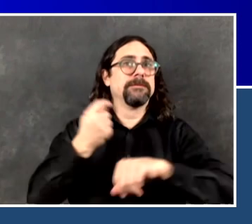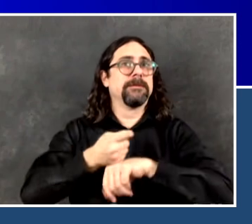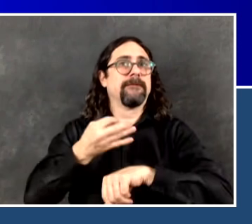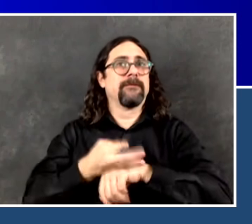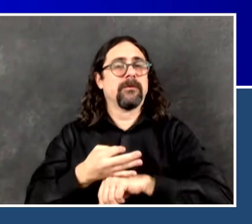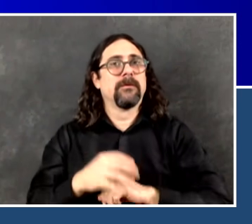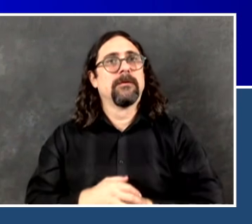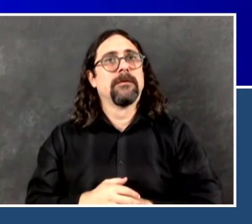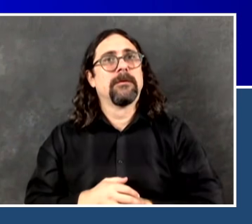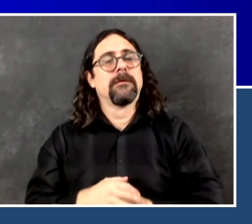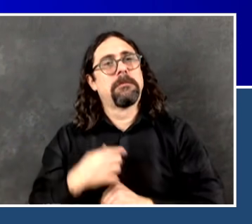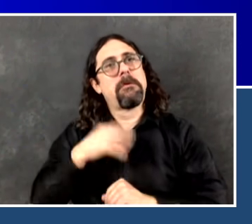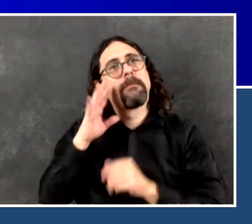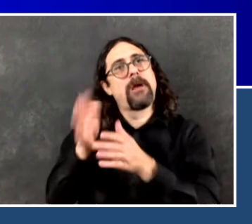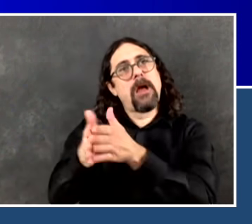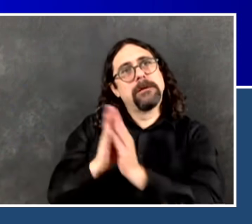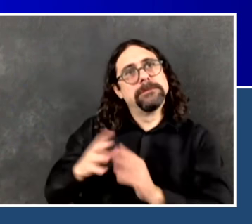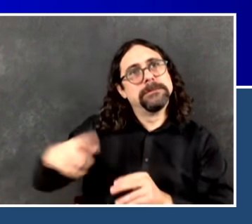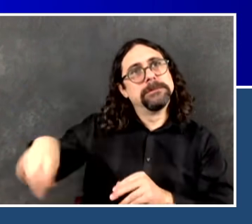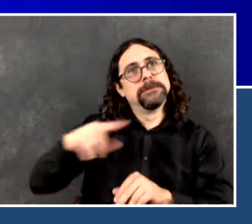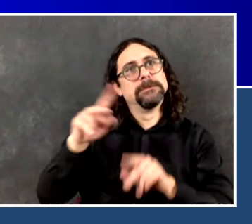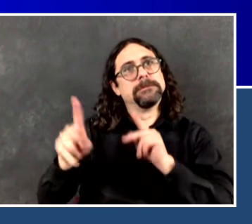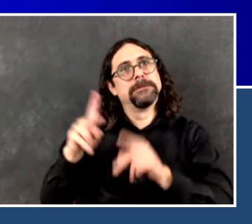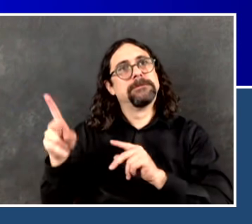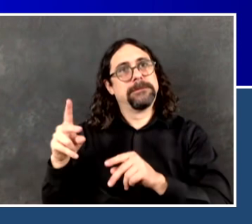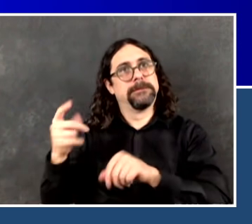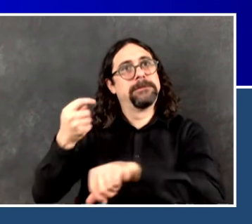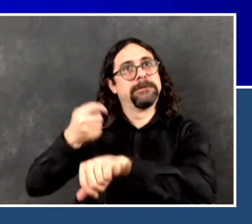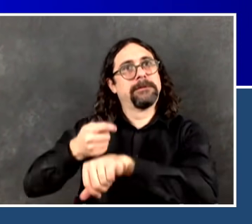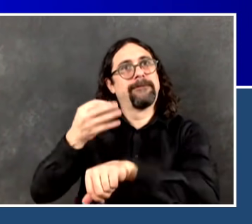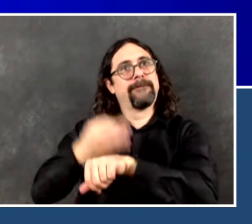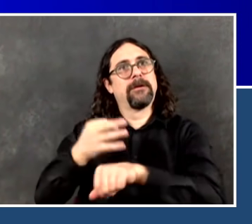G OGIN TO ASK OF THEM THAT THEY COME UP WITH AN